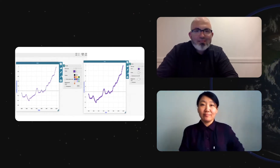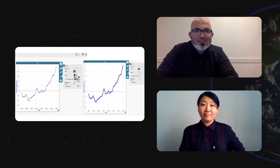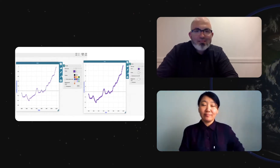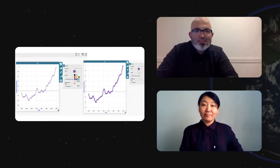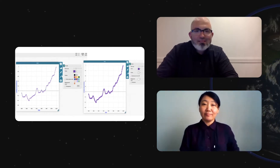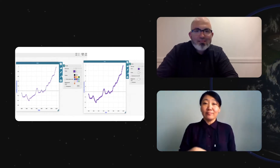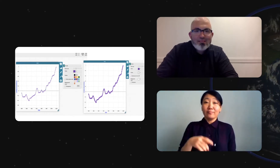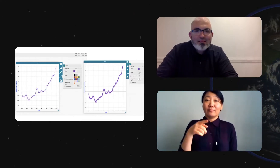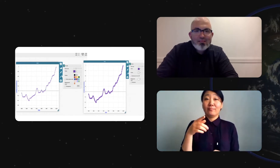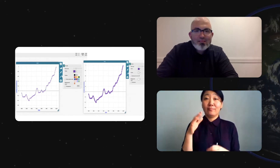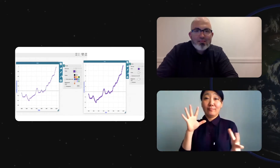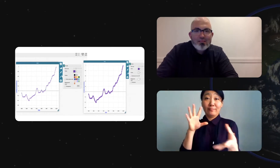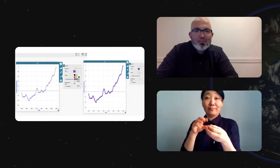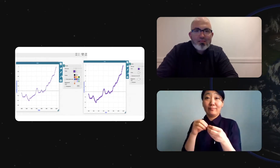bold.